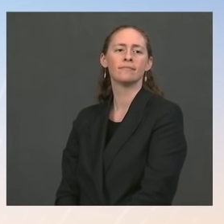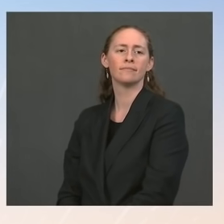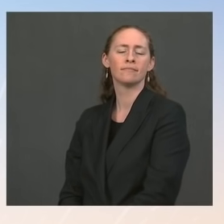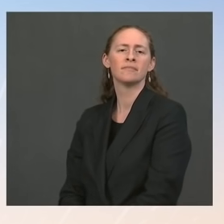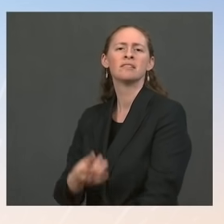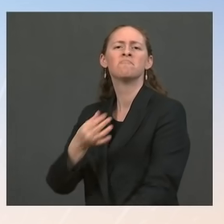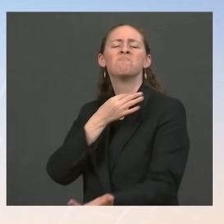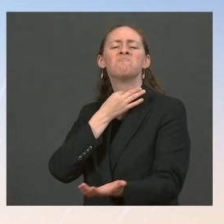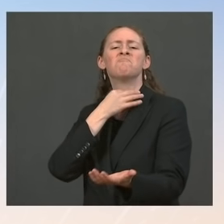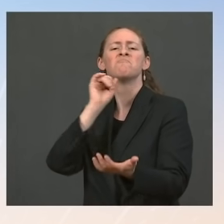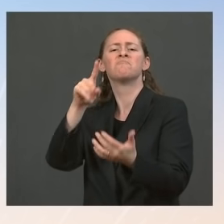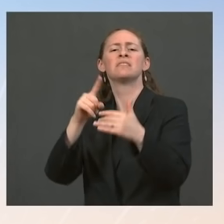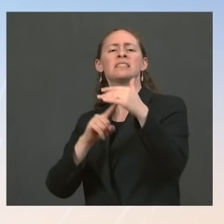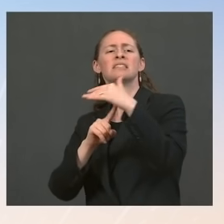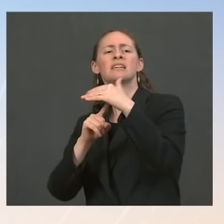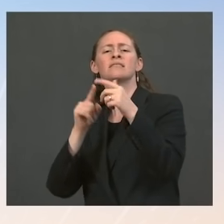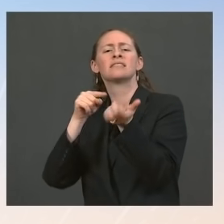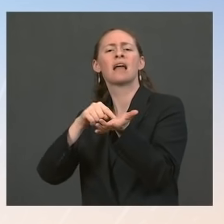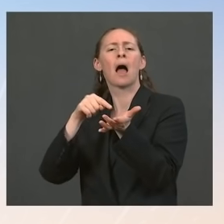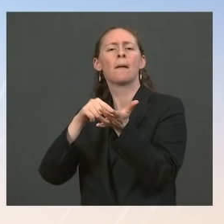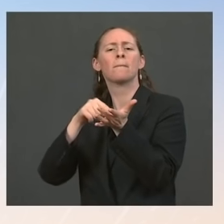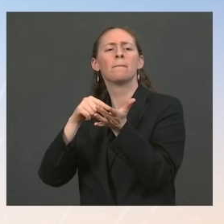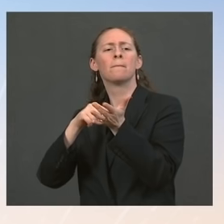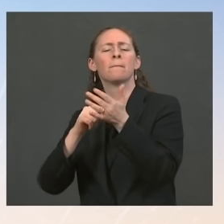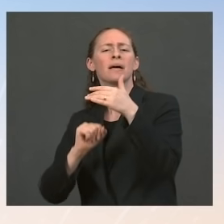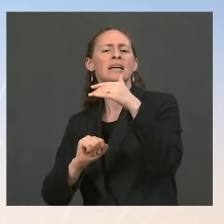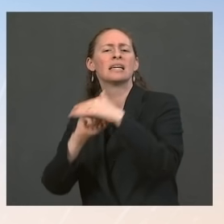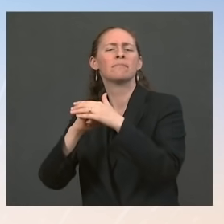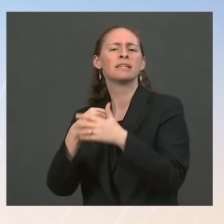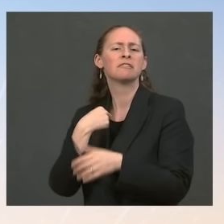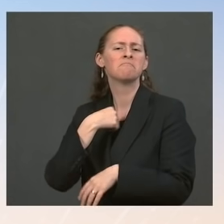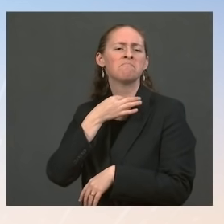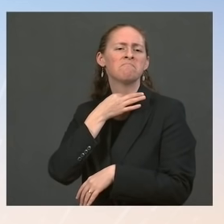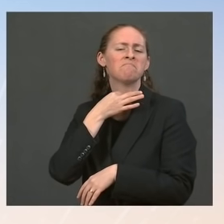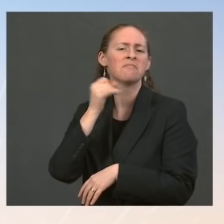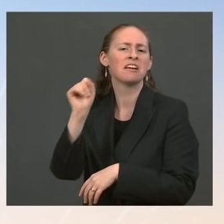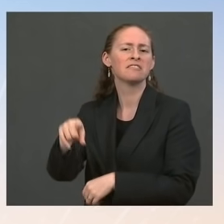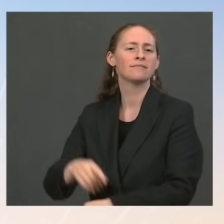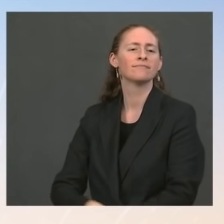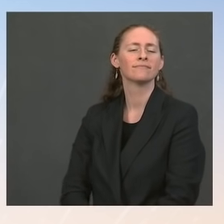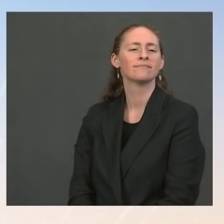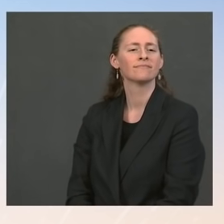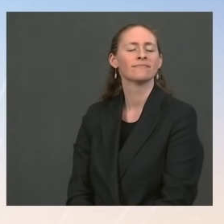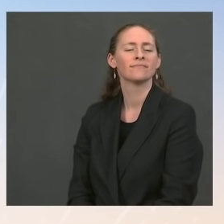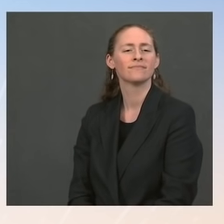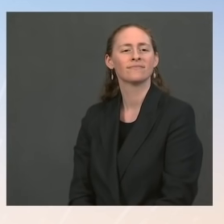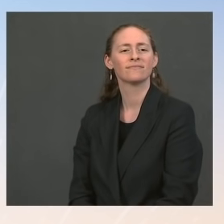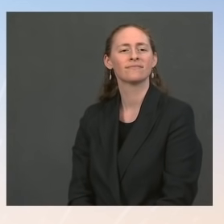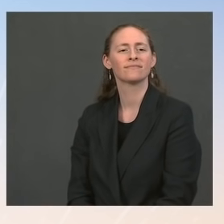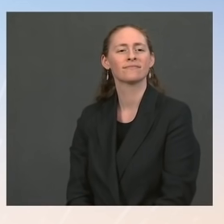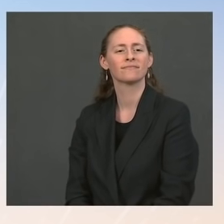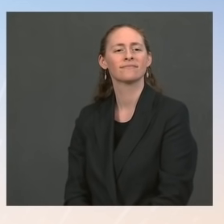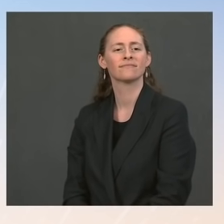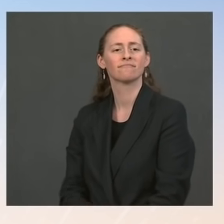I wanted to see if you guys are raising the possibility of going -- using reconciliation to raise the debt limit,